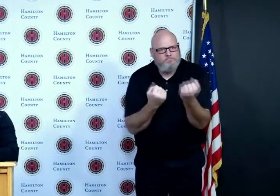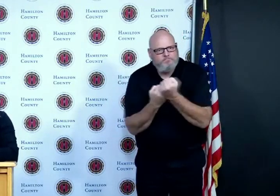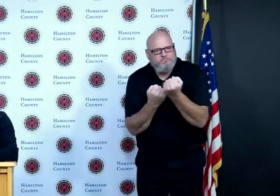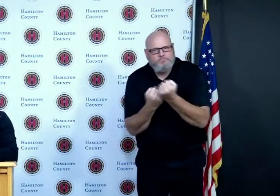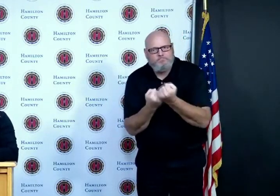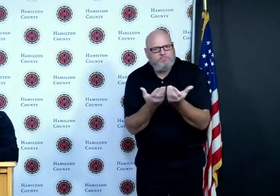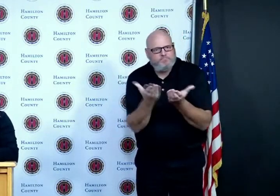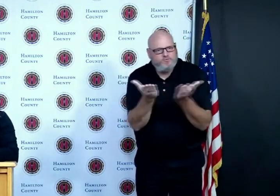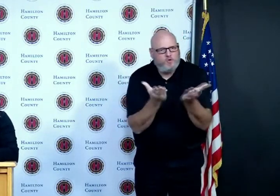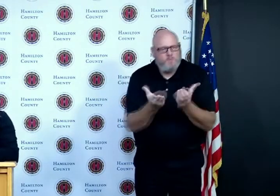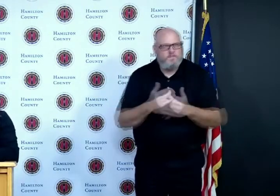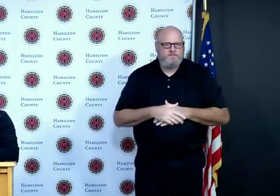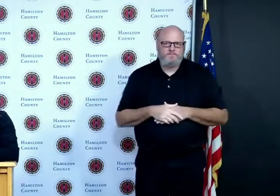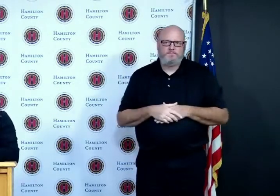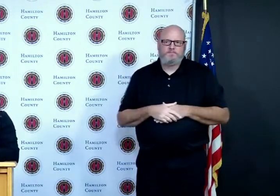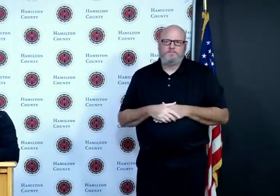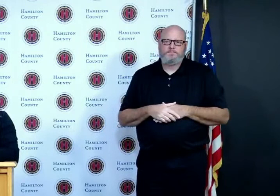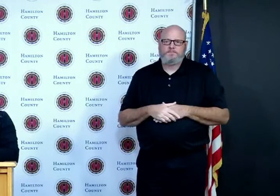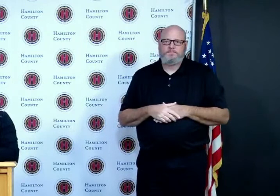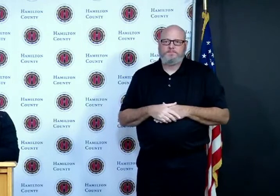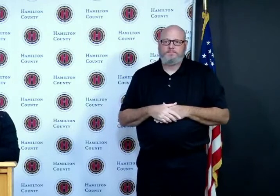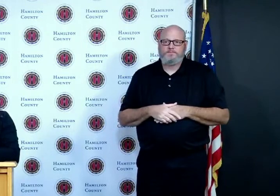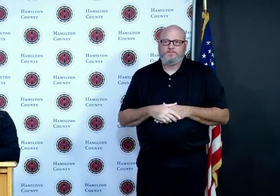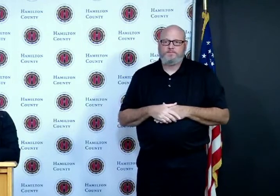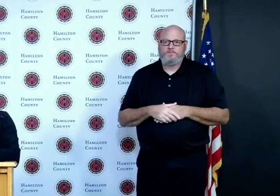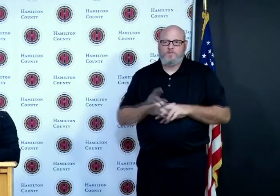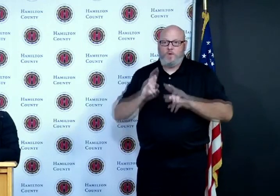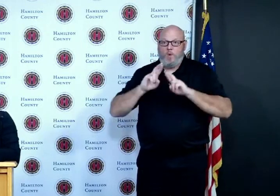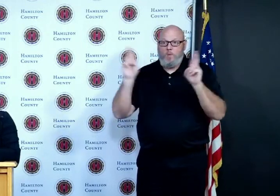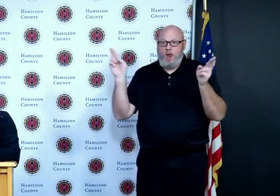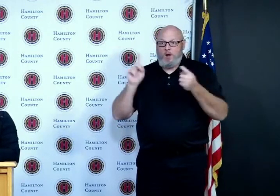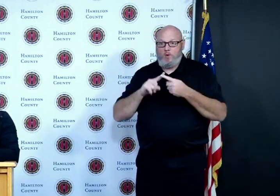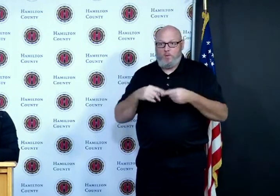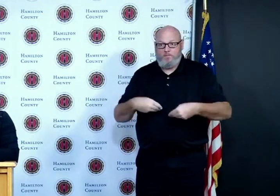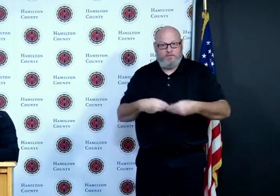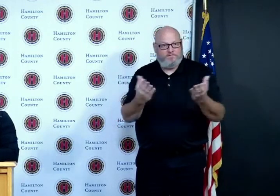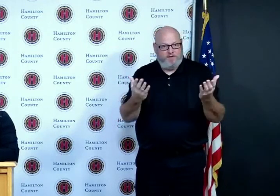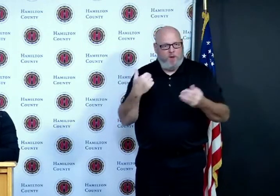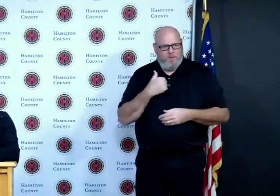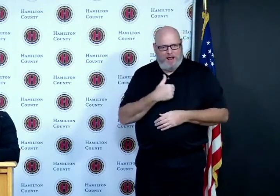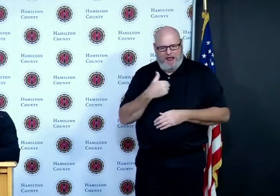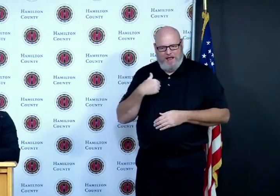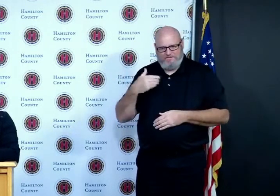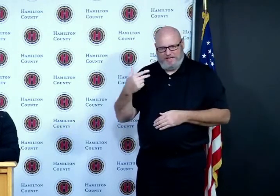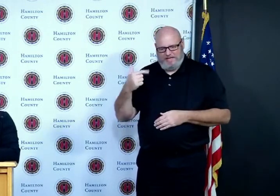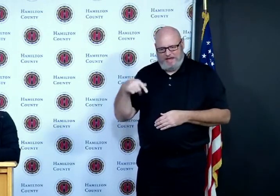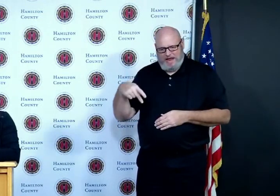there's a gap there and we want to assure you that while we may not be ready for the 15 million to go